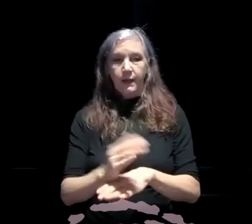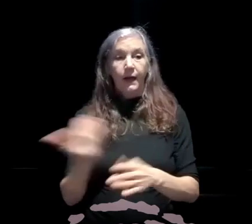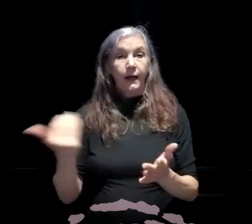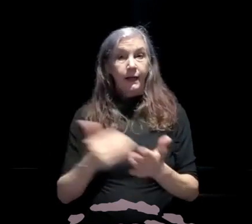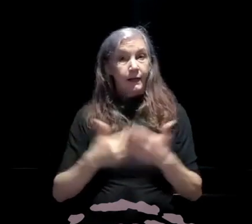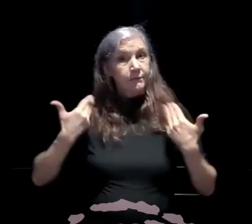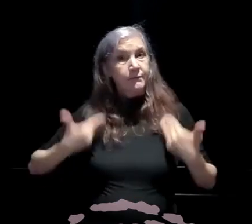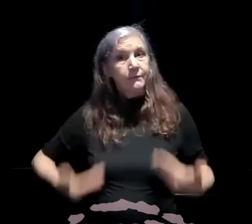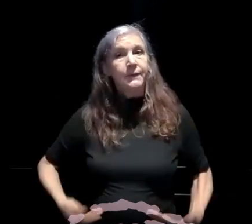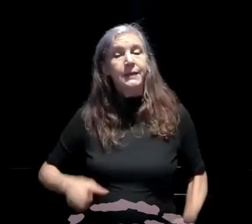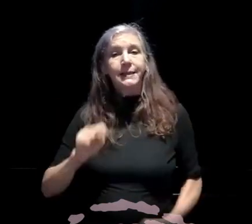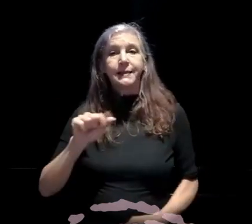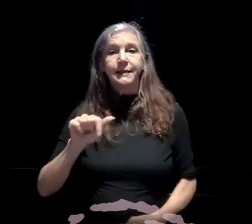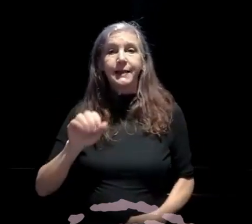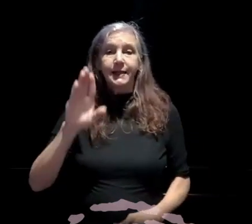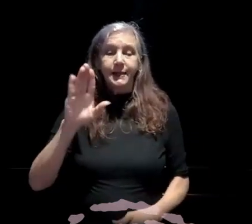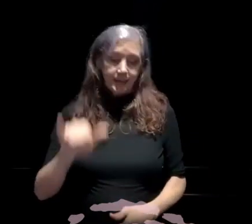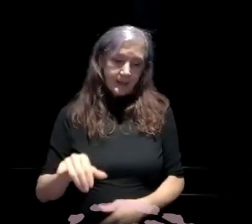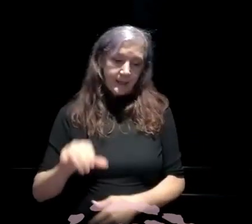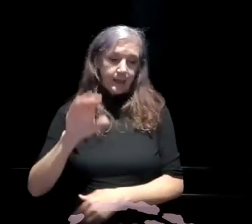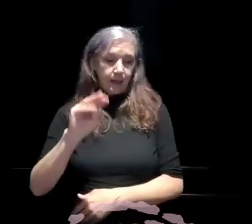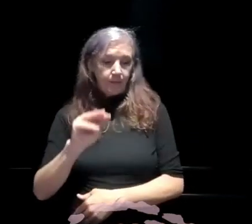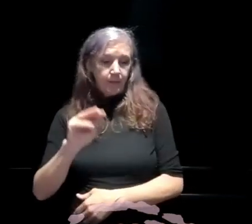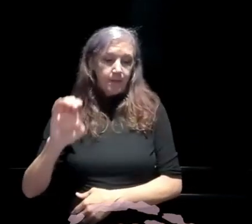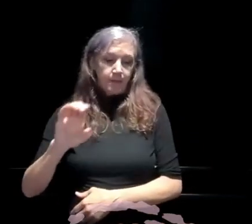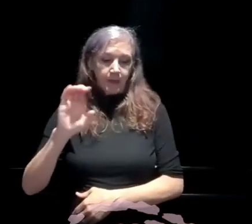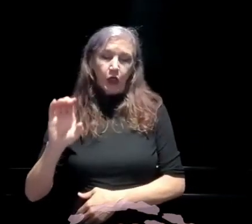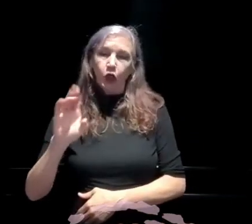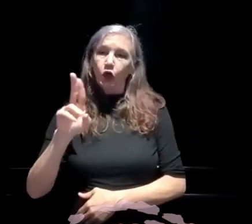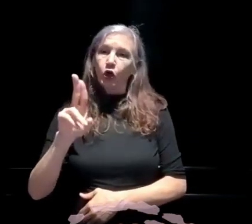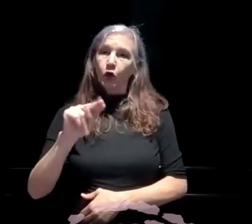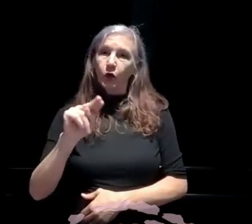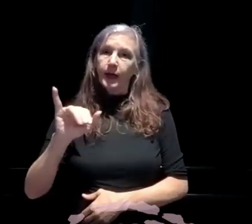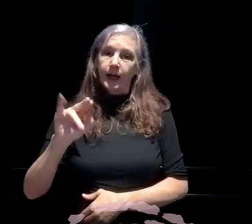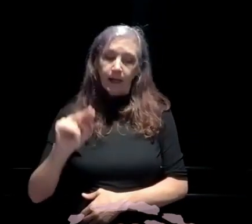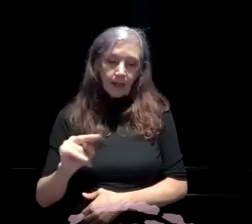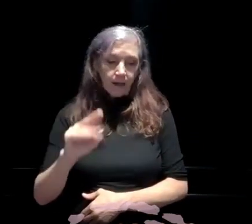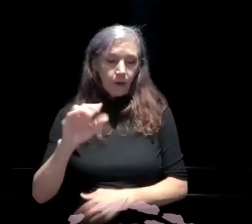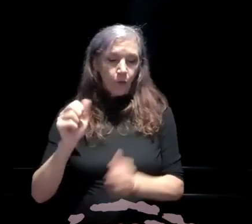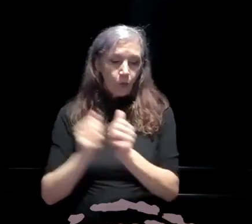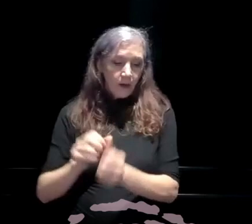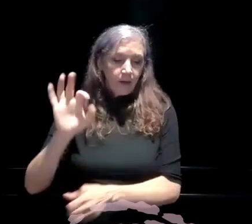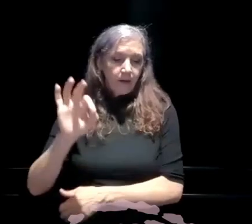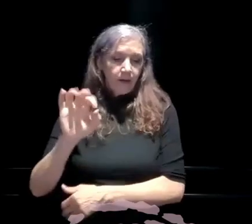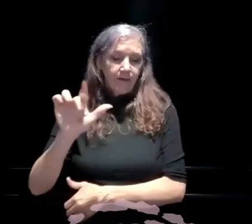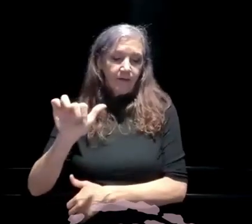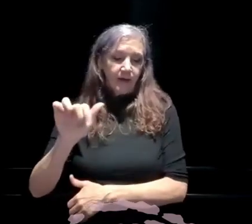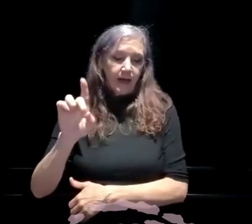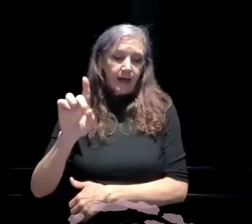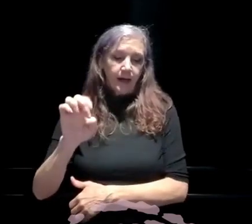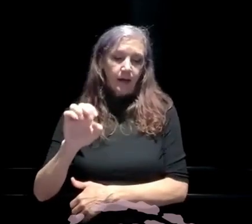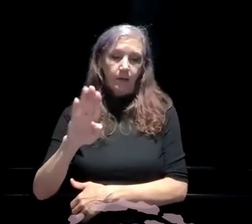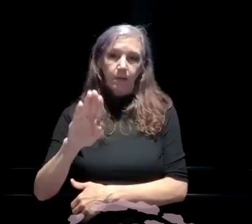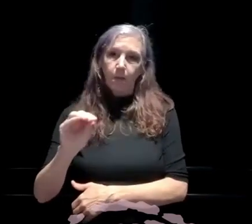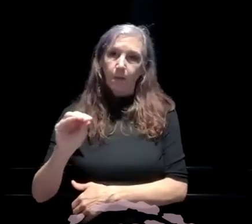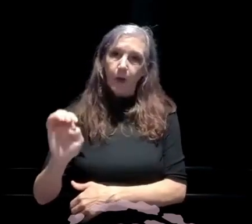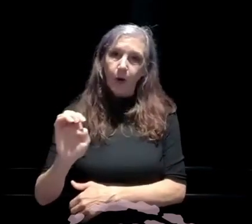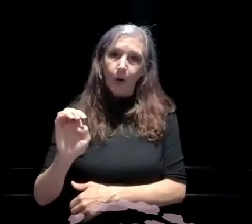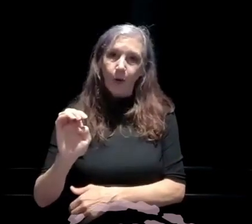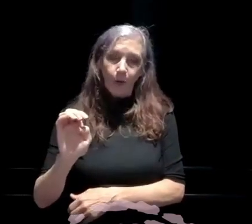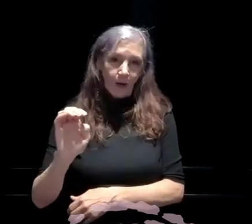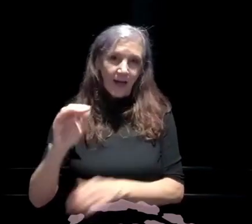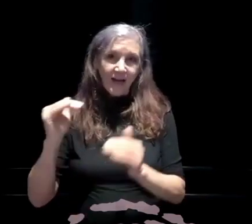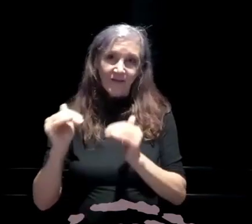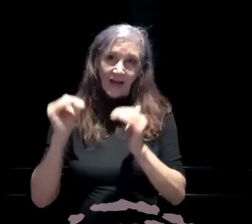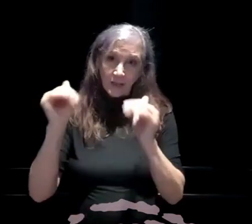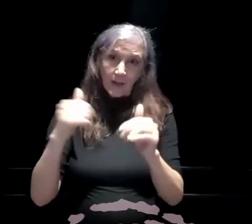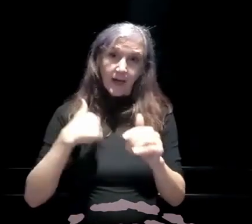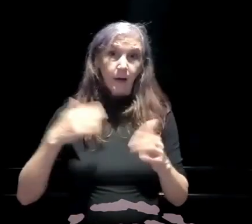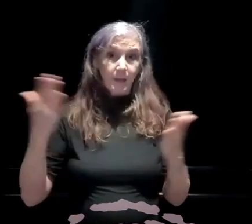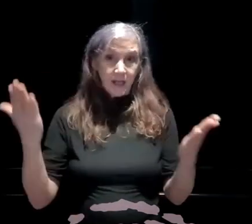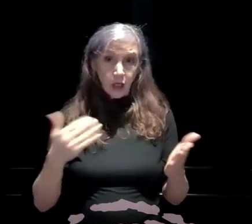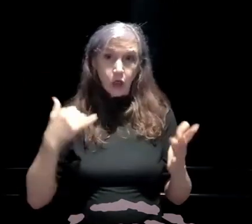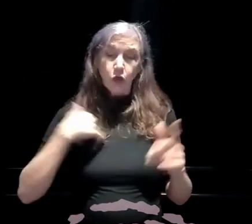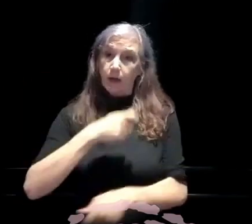Again, my name is Stacey McConnell and I'm with Flatable Advancement and I'm so honored to be serving as your auctioneer and leading us in our giving moment tonight.